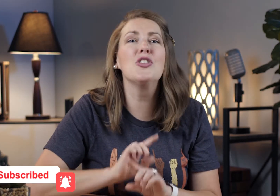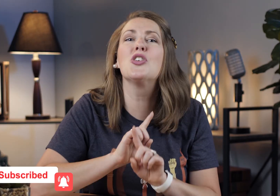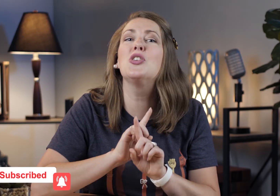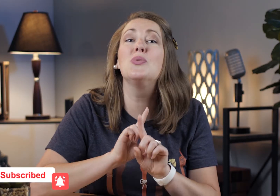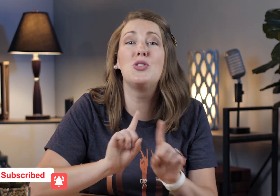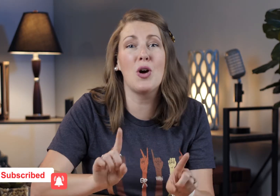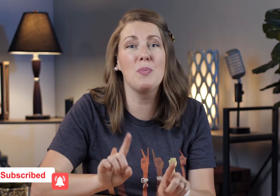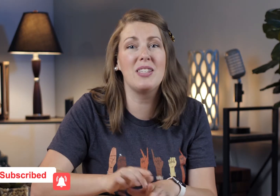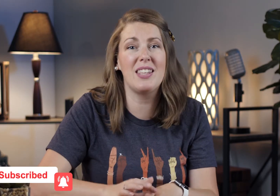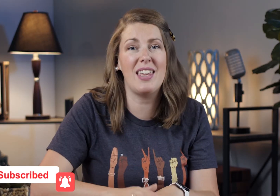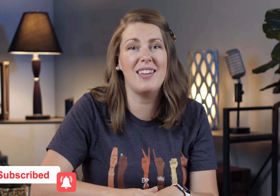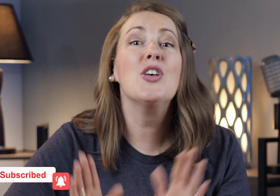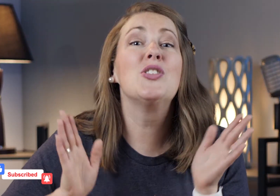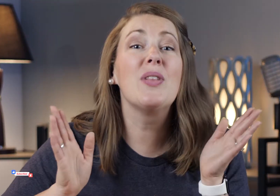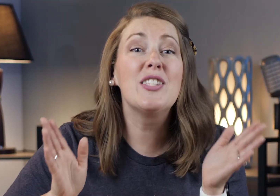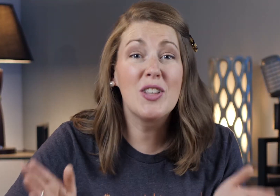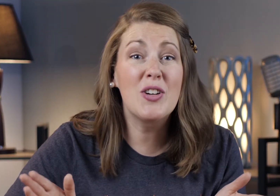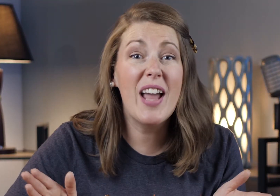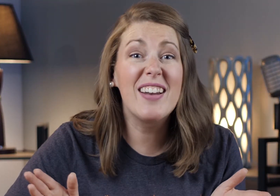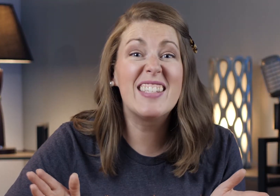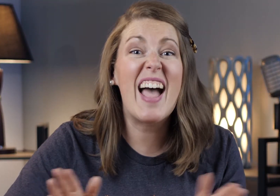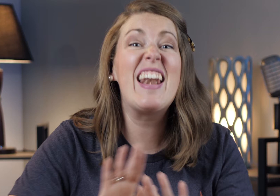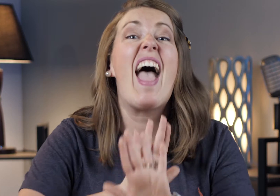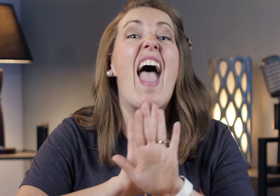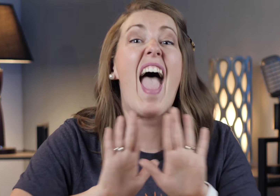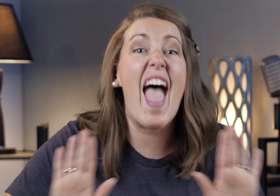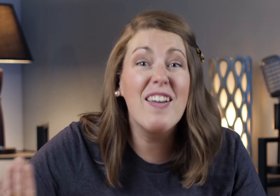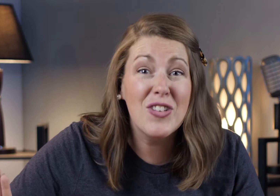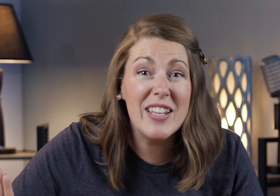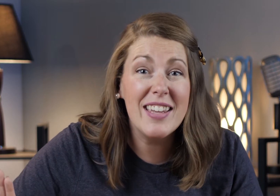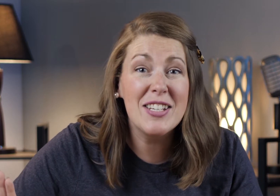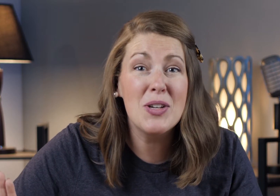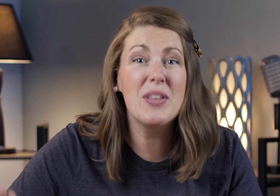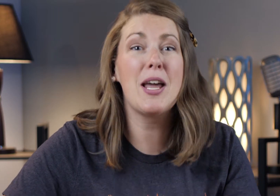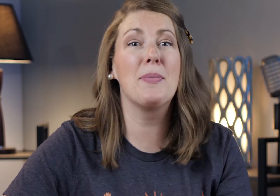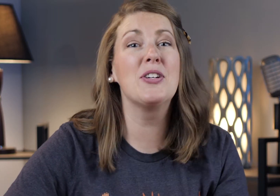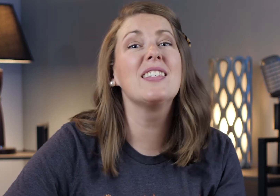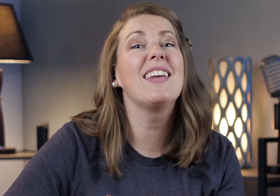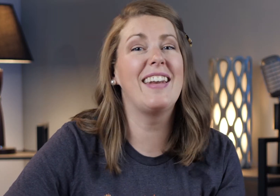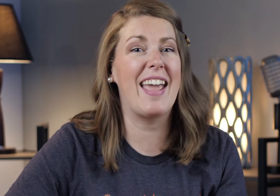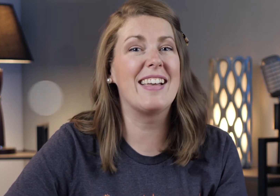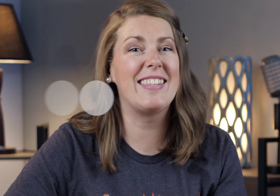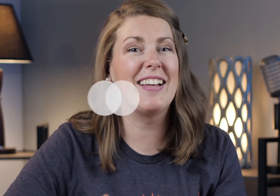so you don't miss a thing, so let's learn how to sign everything to do with numbers in ASL.